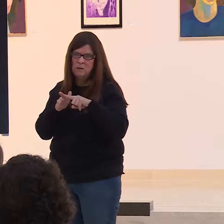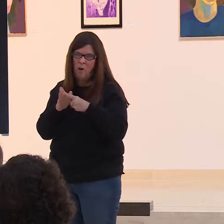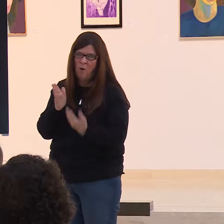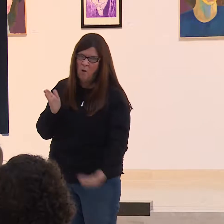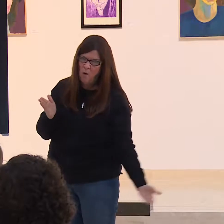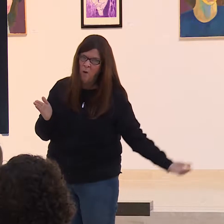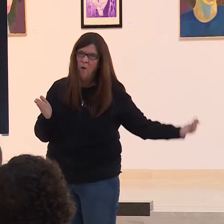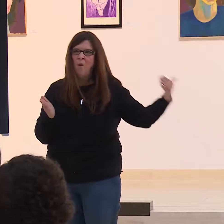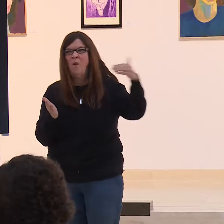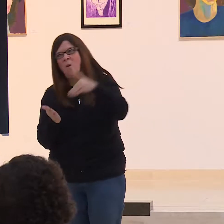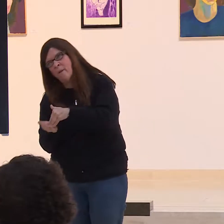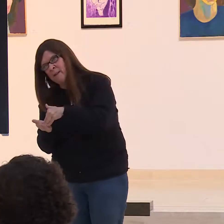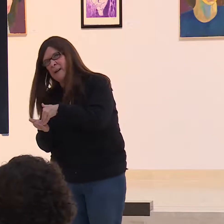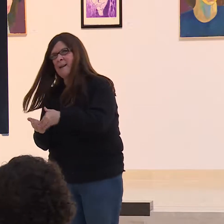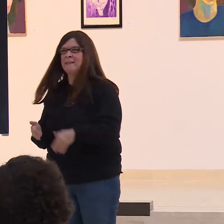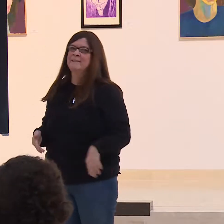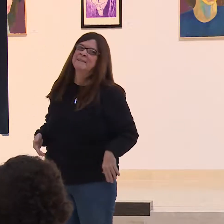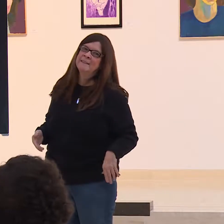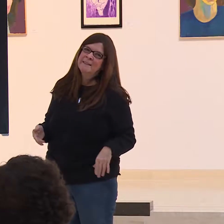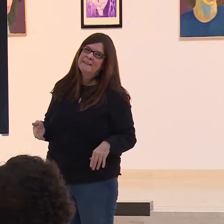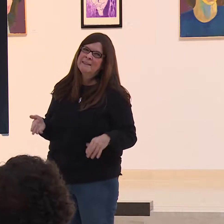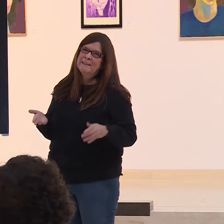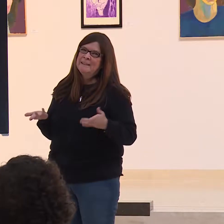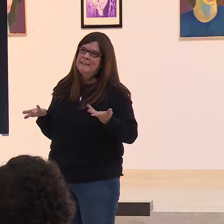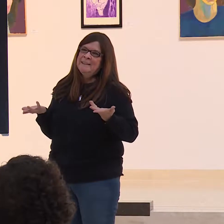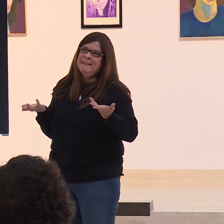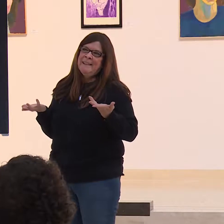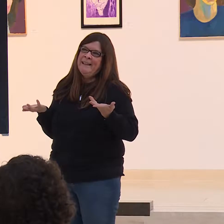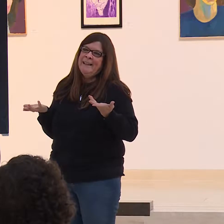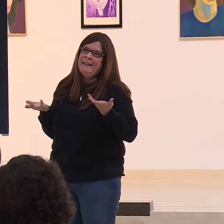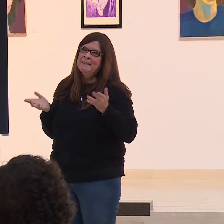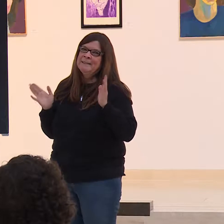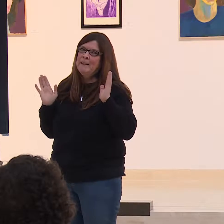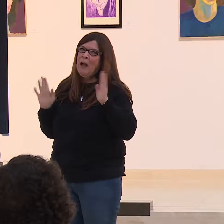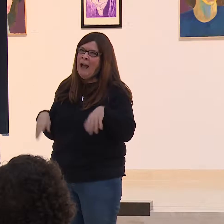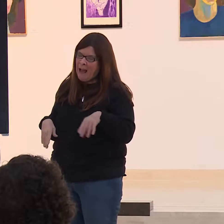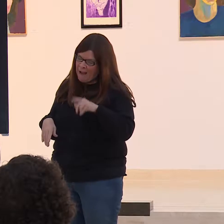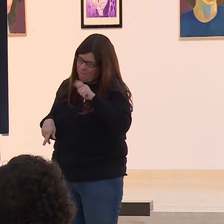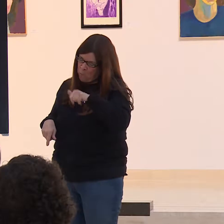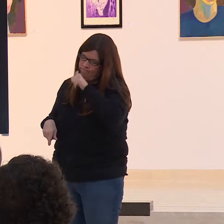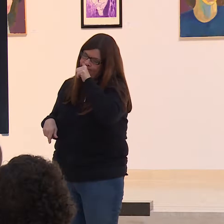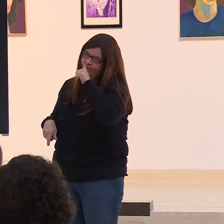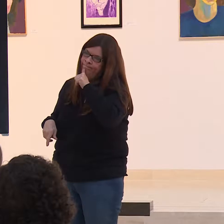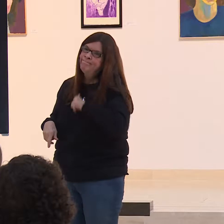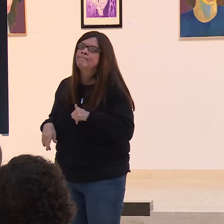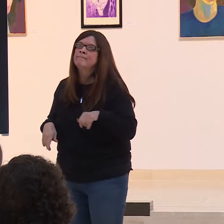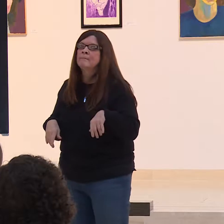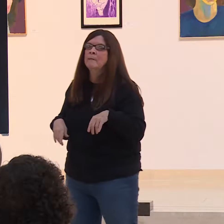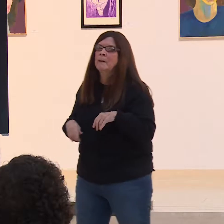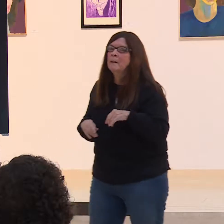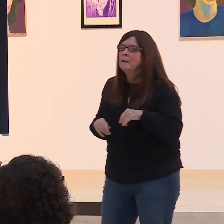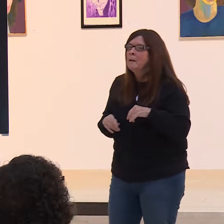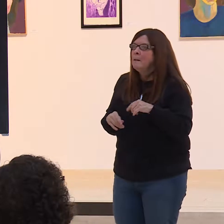I'm going to have to start that painting all over again. So it's something that's not easy,